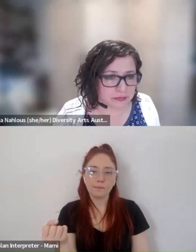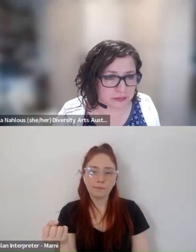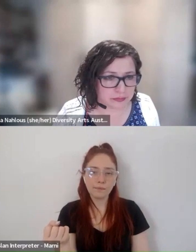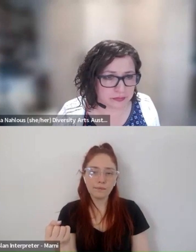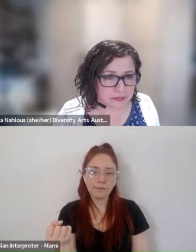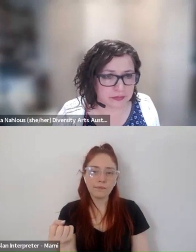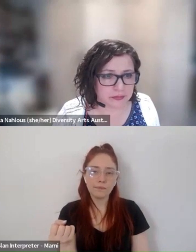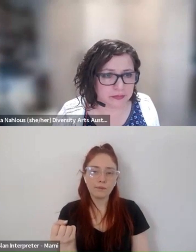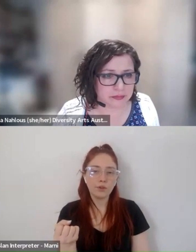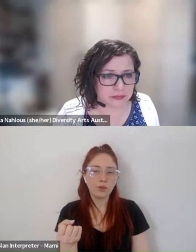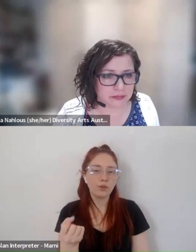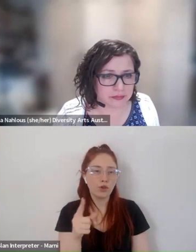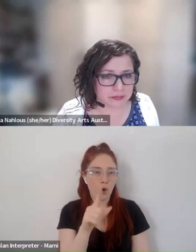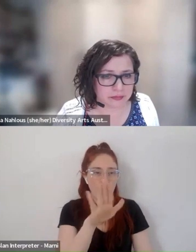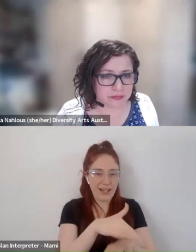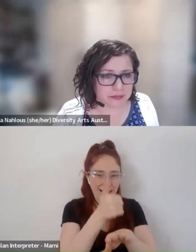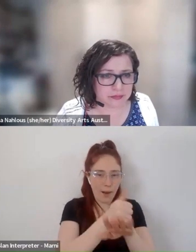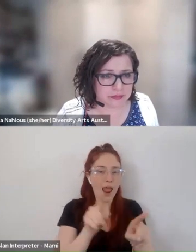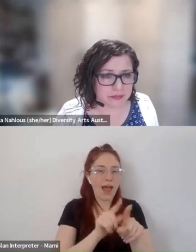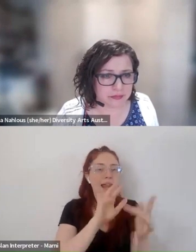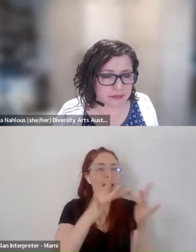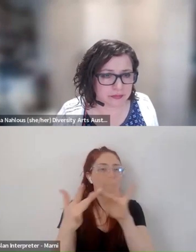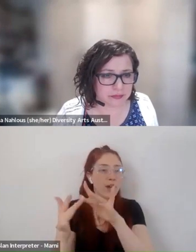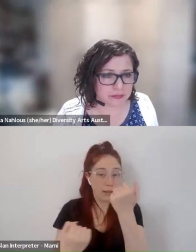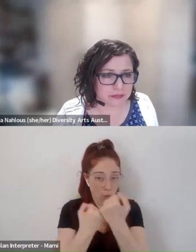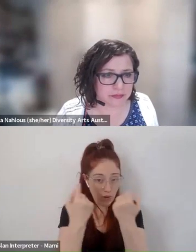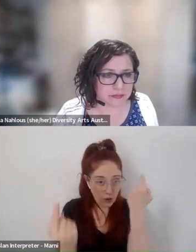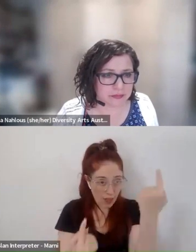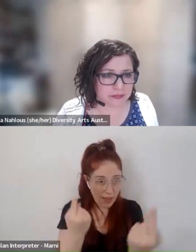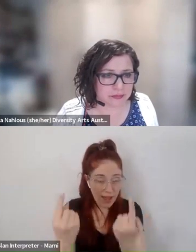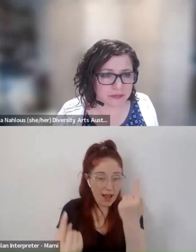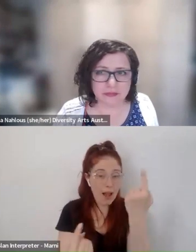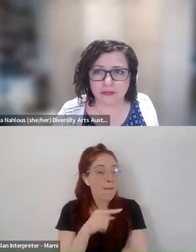support each other. Christina also does a lot of incredible